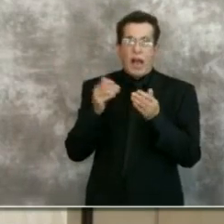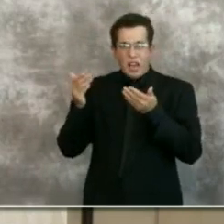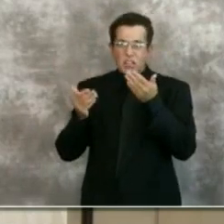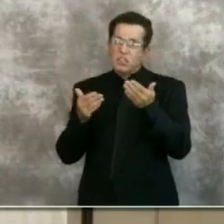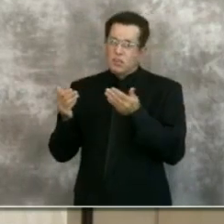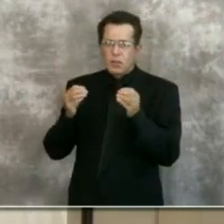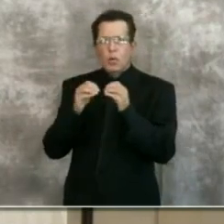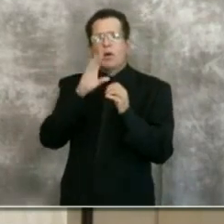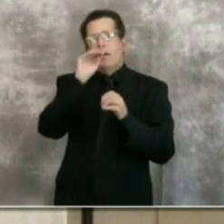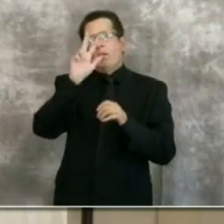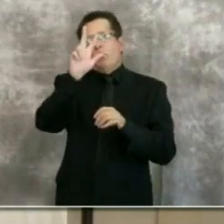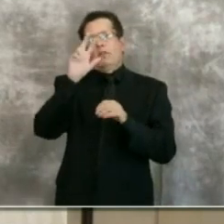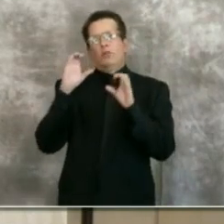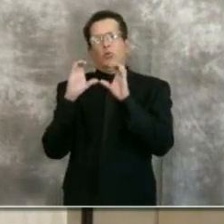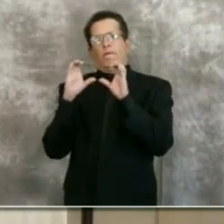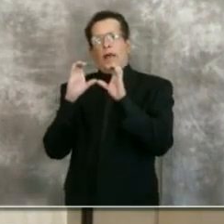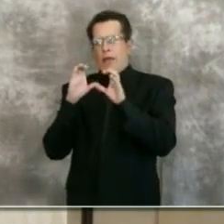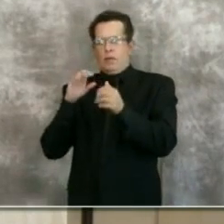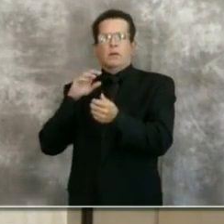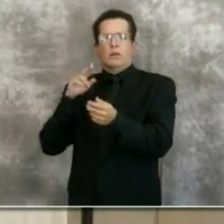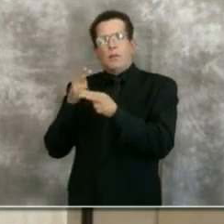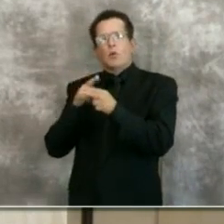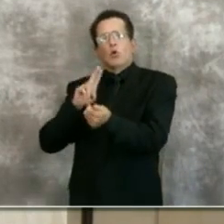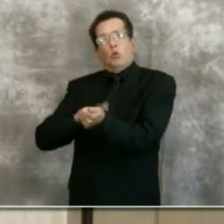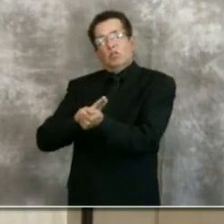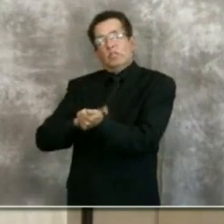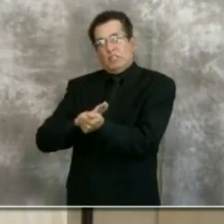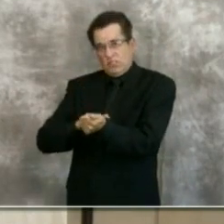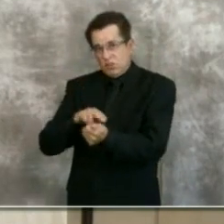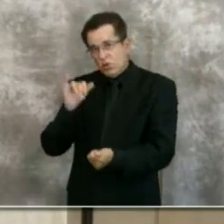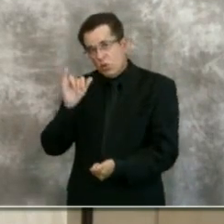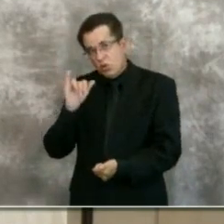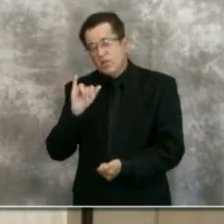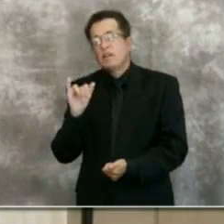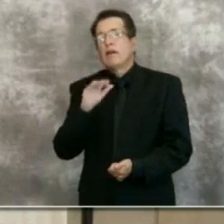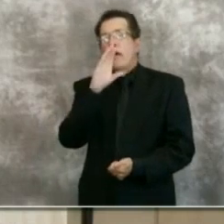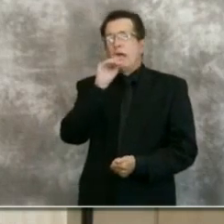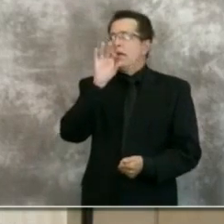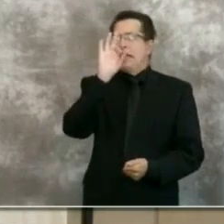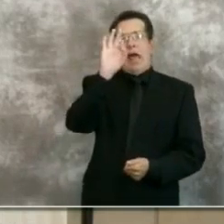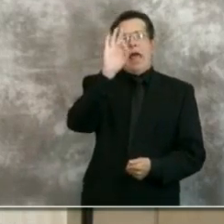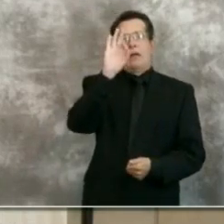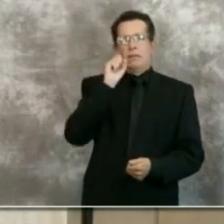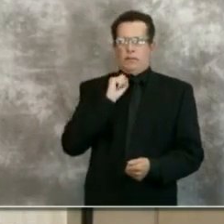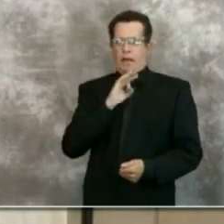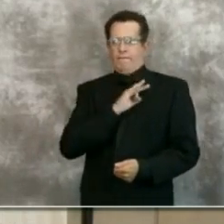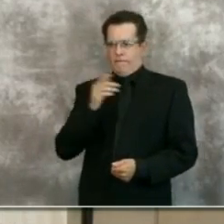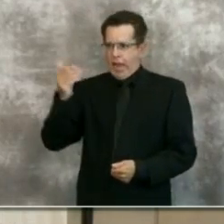AND WHO WILL BE TRAINED THIS WEEK AND START ON FRIDAY. AND ON BOARD 3 WE ARE ON BOARDING